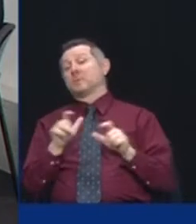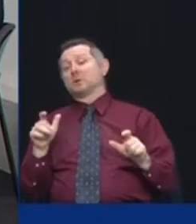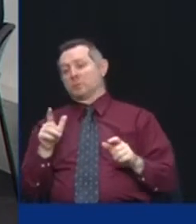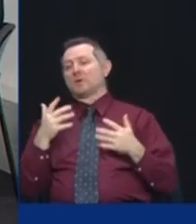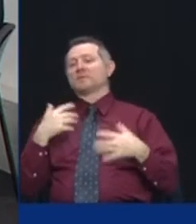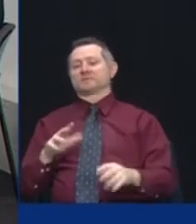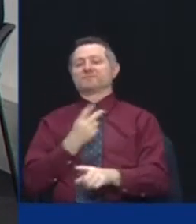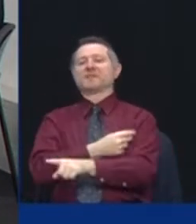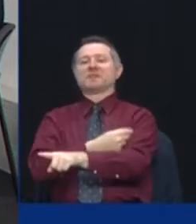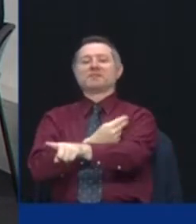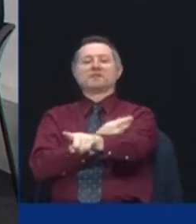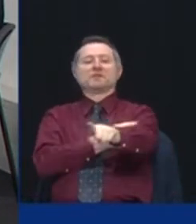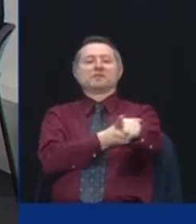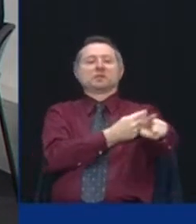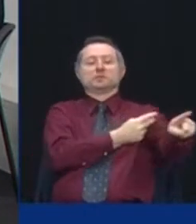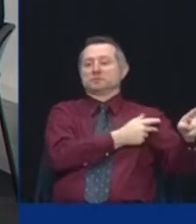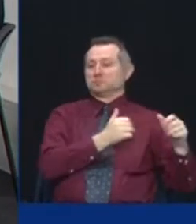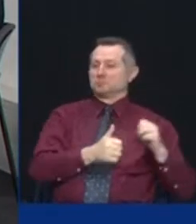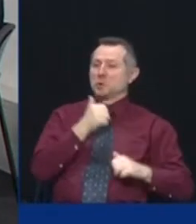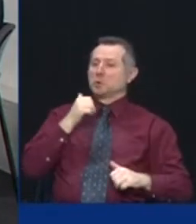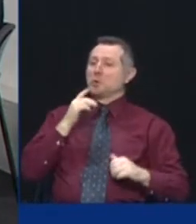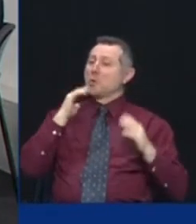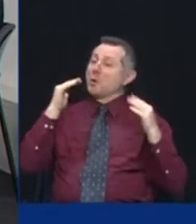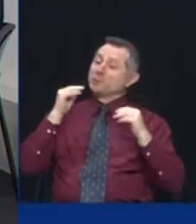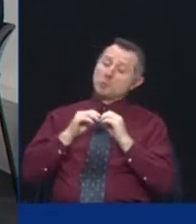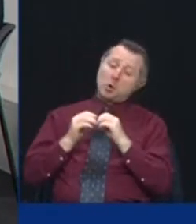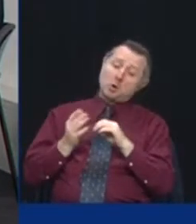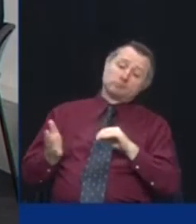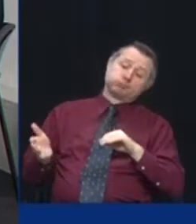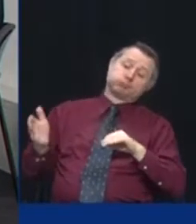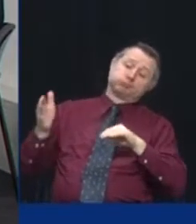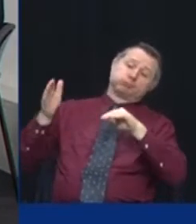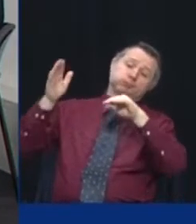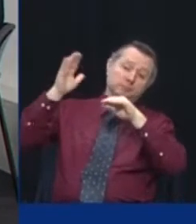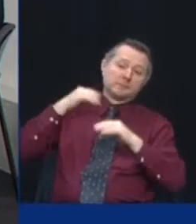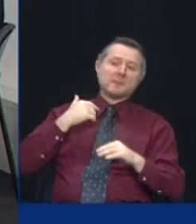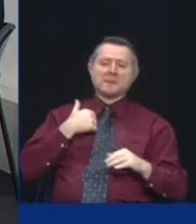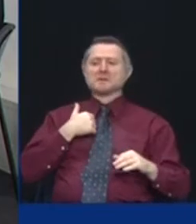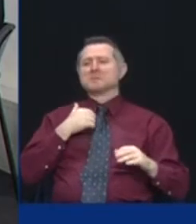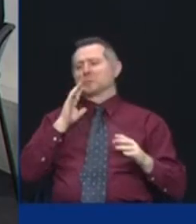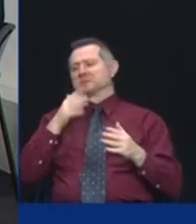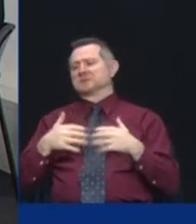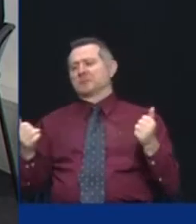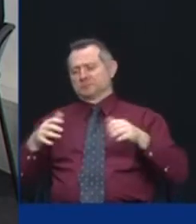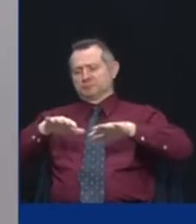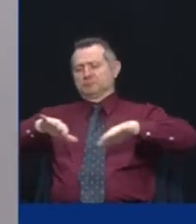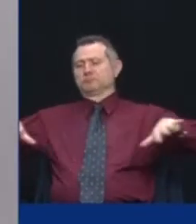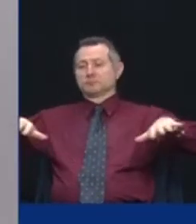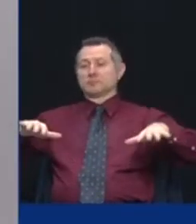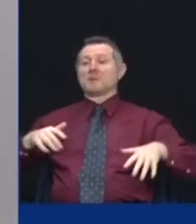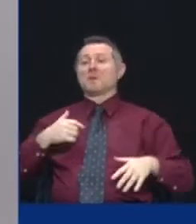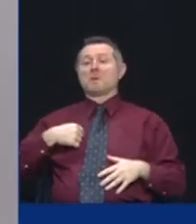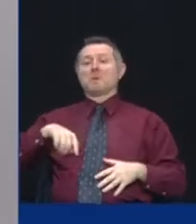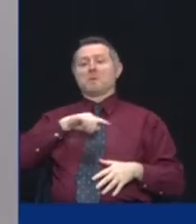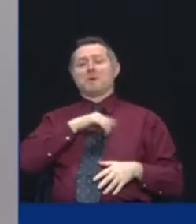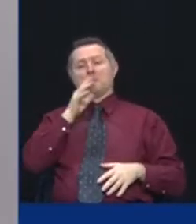VACCINATED RATHER THAN UNVACCINATED COMING IN. HOPEFULLY THOSE NUMBERS CONTINUE TO RISE.